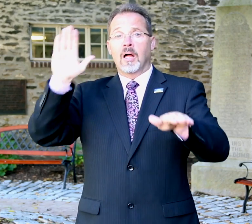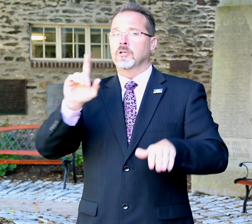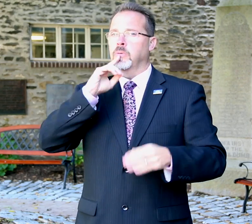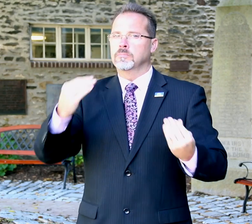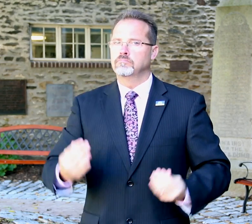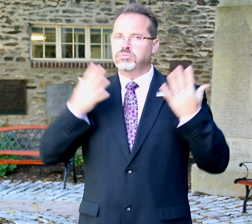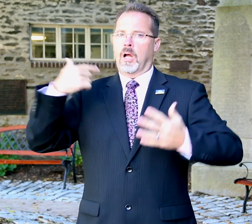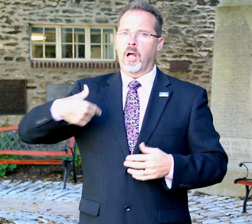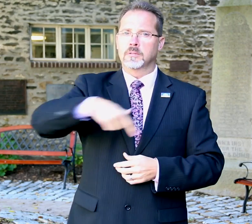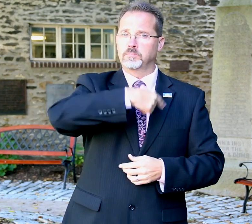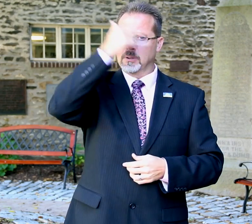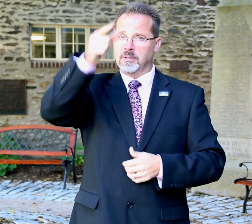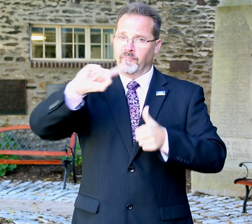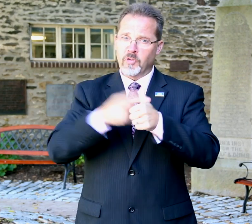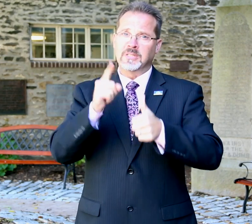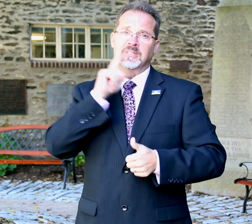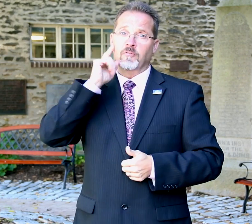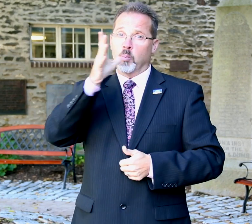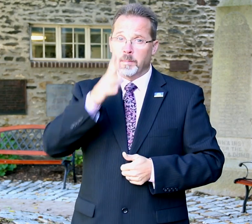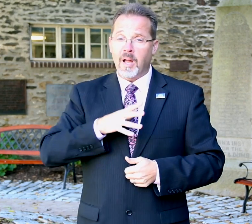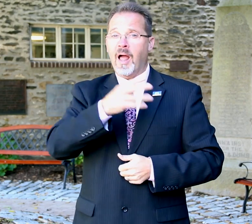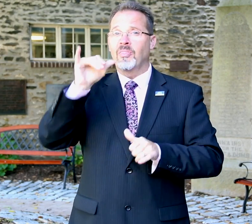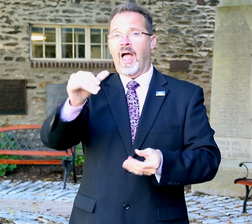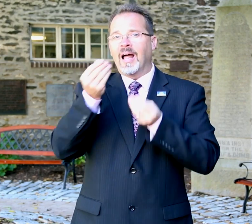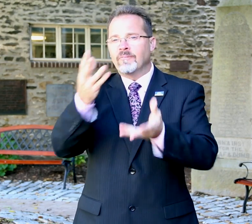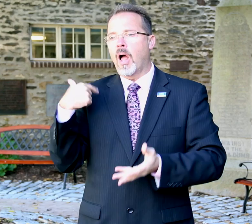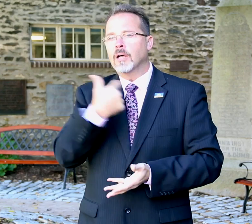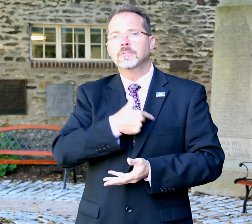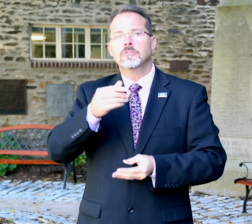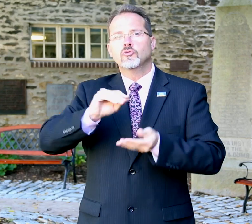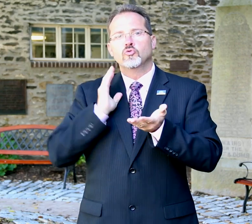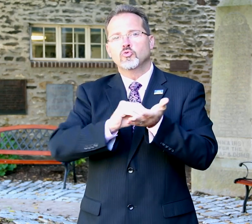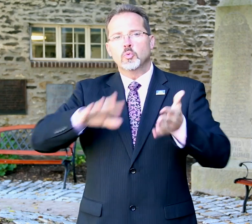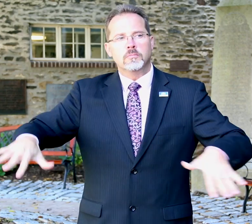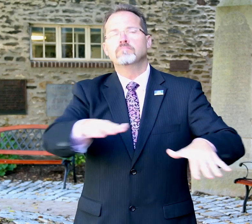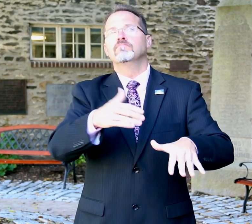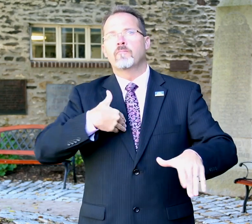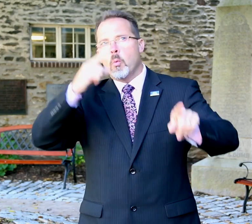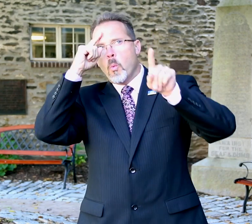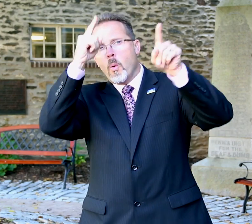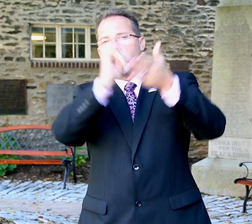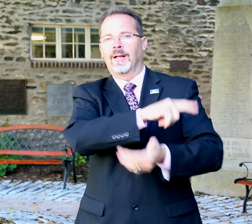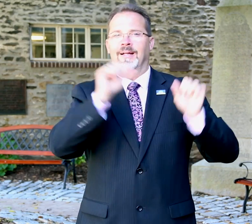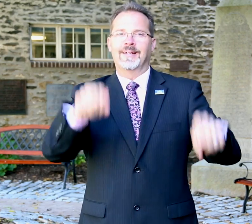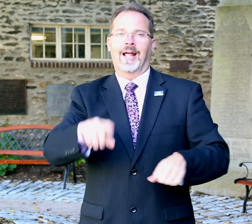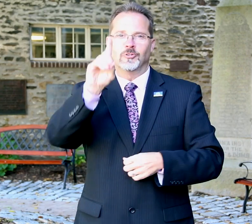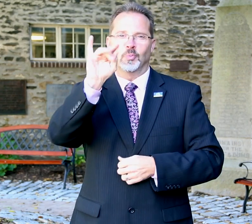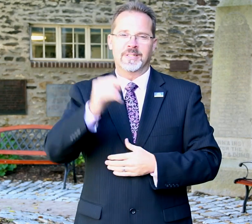That inauguration really inspired us seeing our first deaf woman President and gave our students the goal that they can do it too!